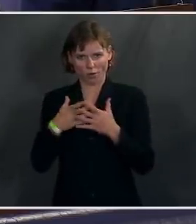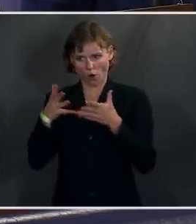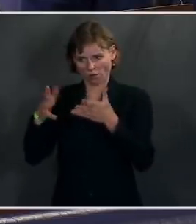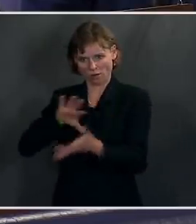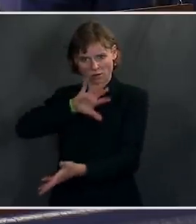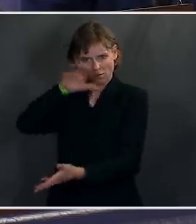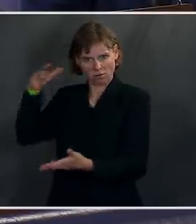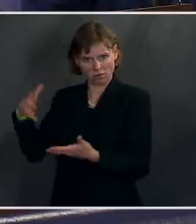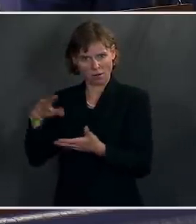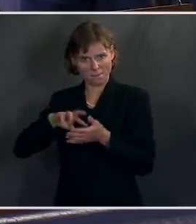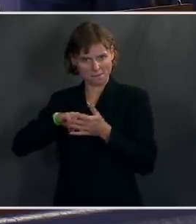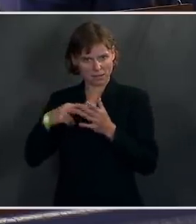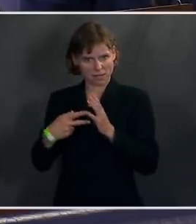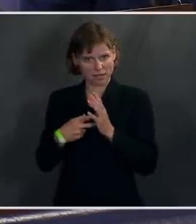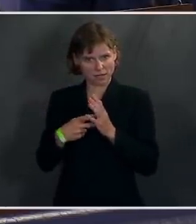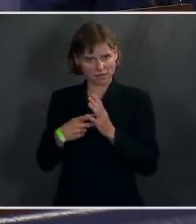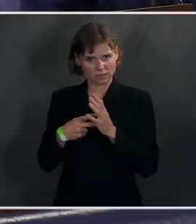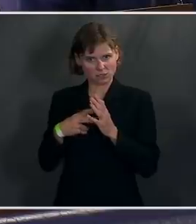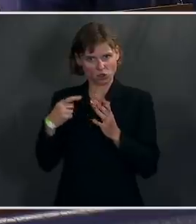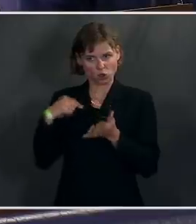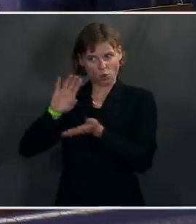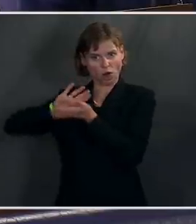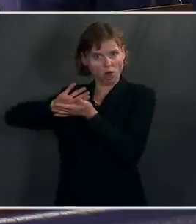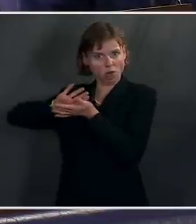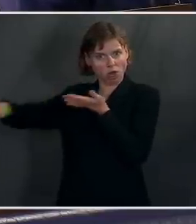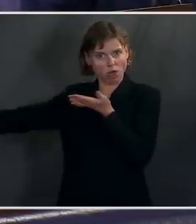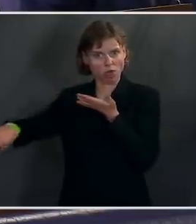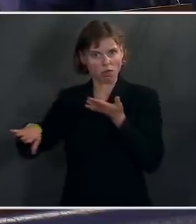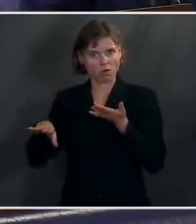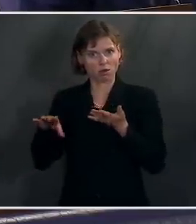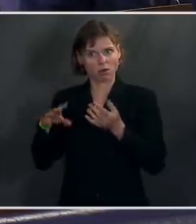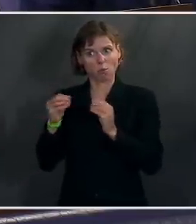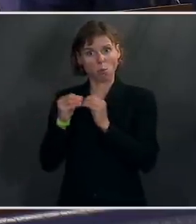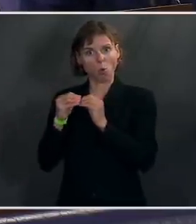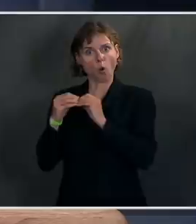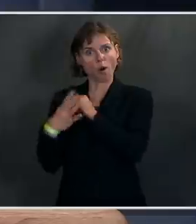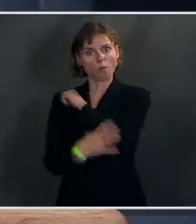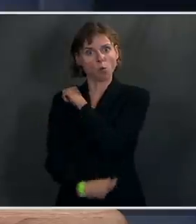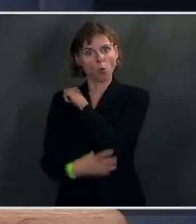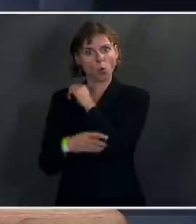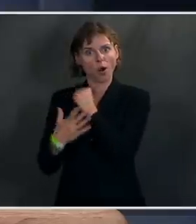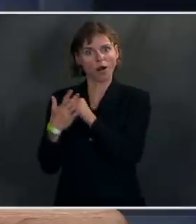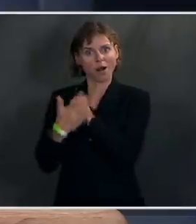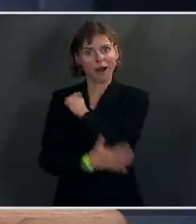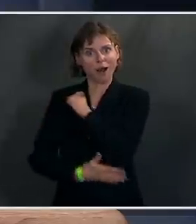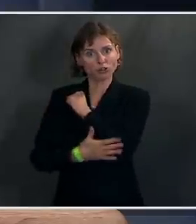out less wealthy countries from getting earlier access to the vaccine? Ms. Psaki: Well, that's certainly not our objective.